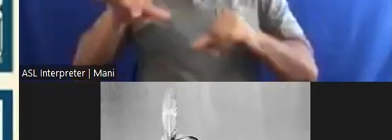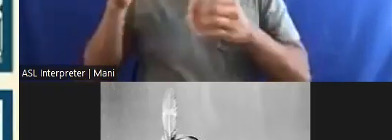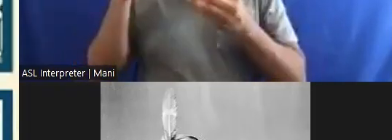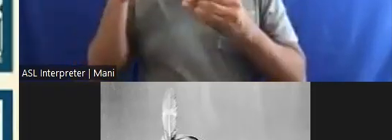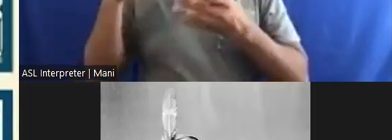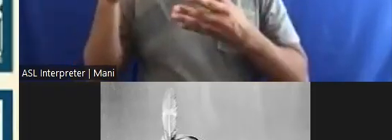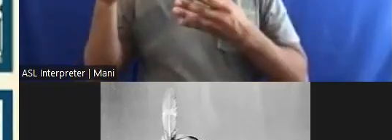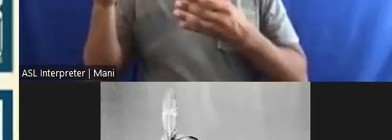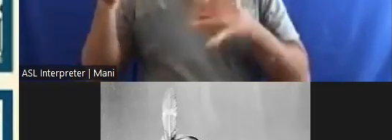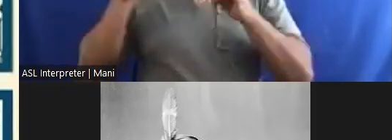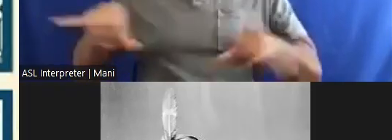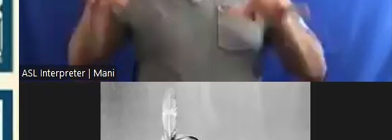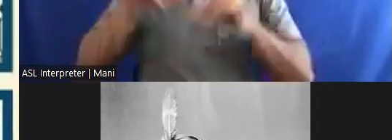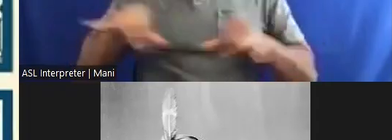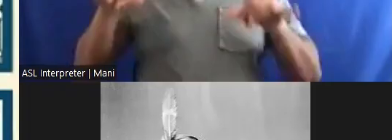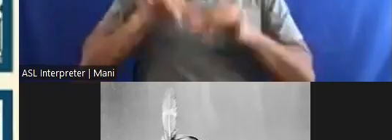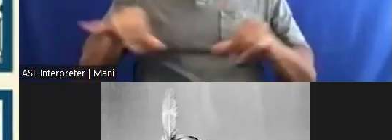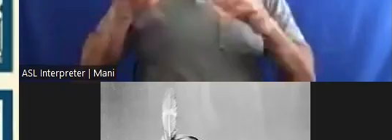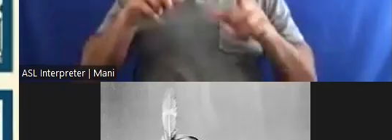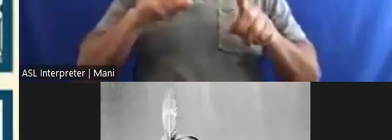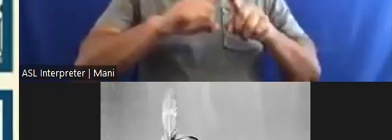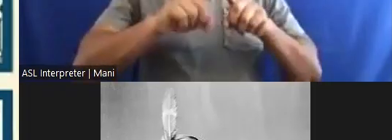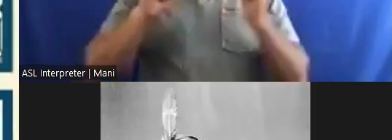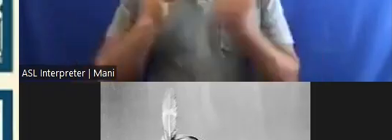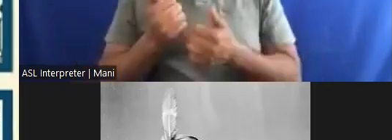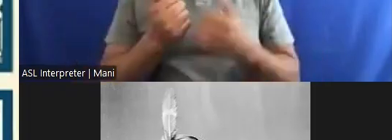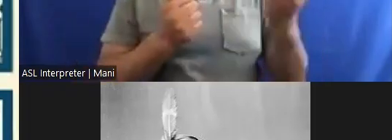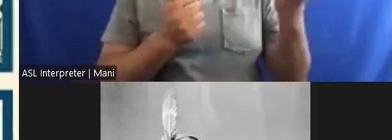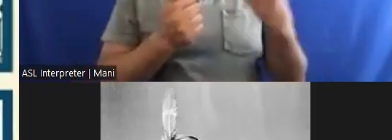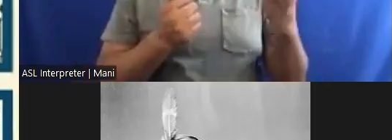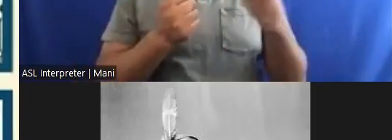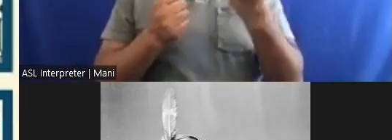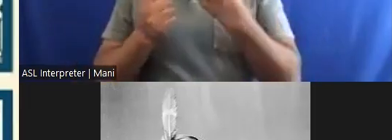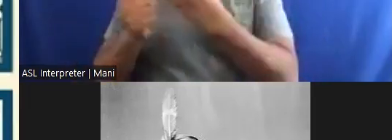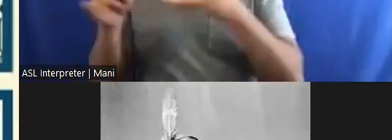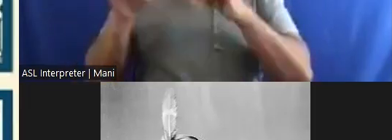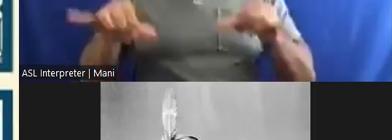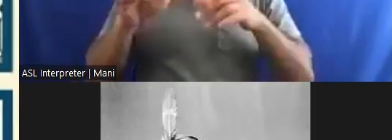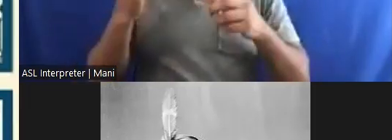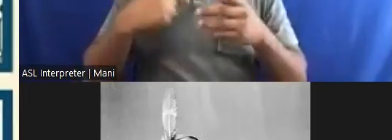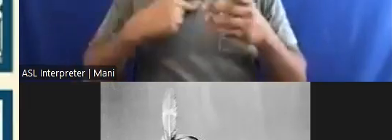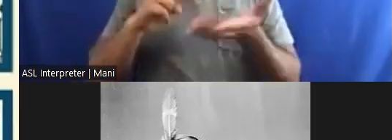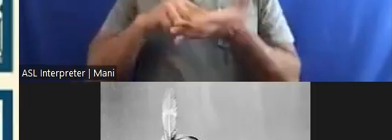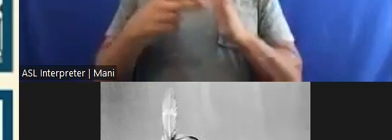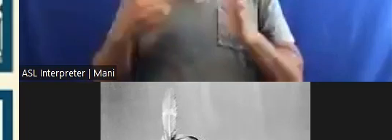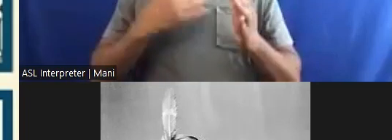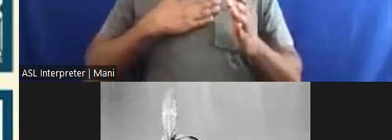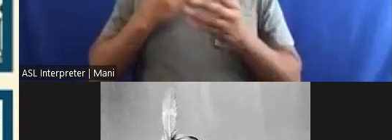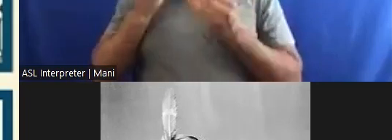and over to different agencies and to different programs. And I would love to see not a